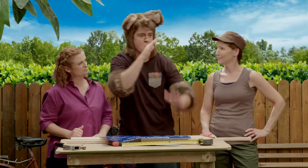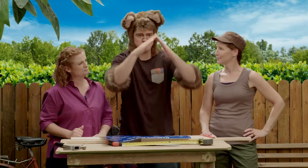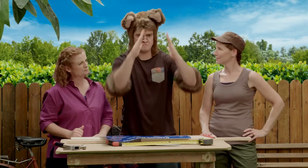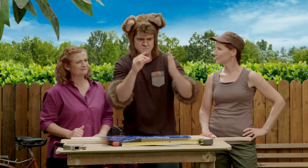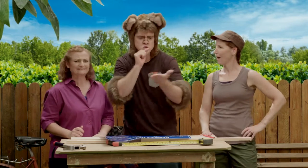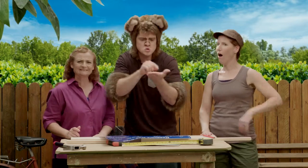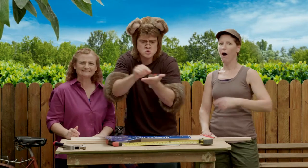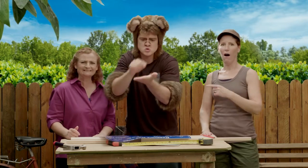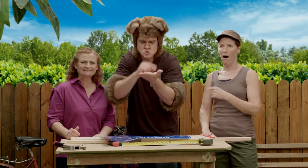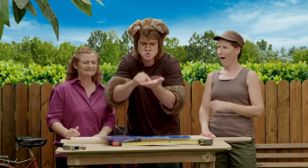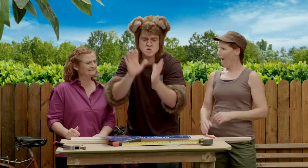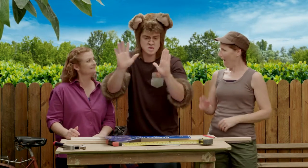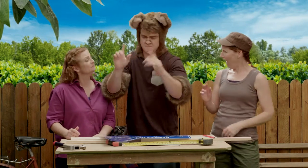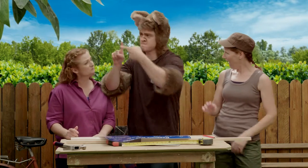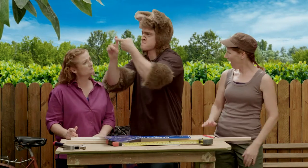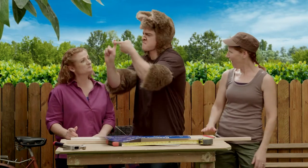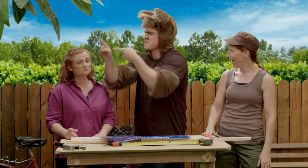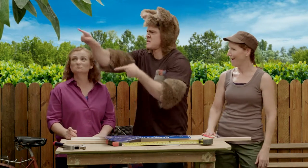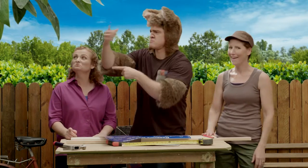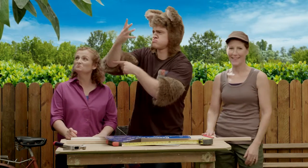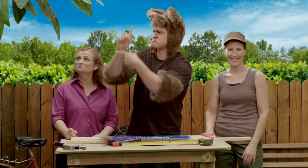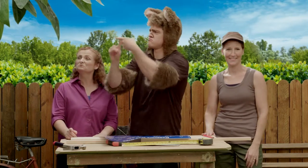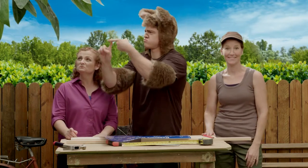I want a bird feeder that I can hang in my tree, right here.